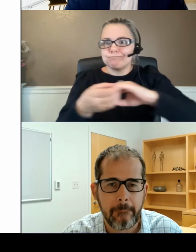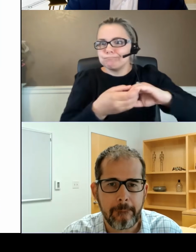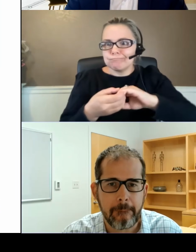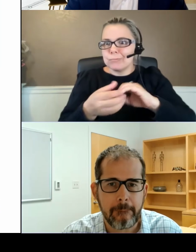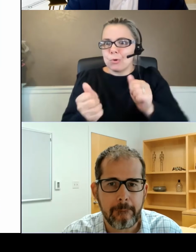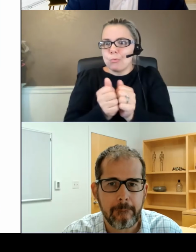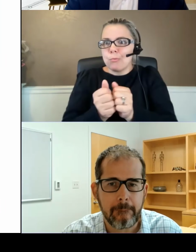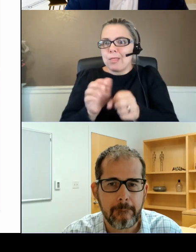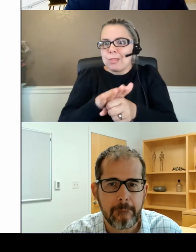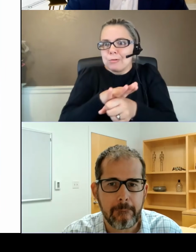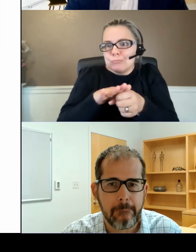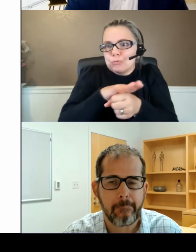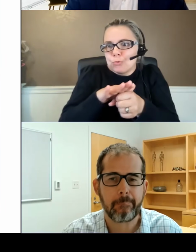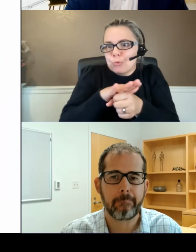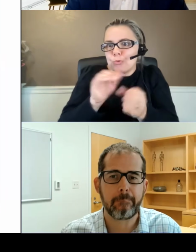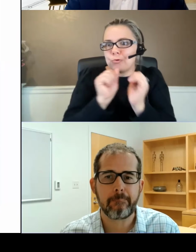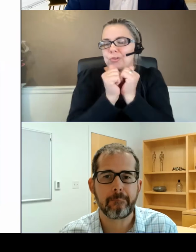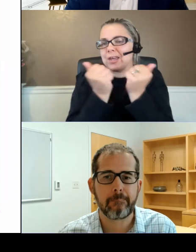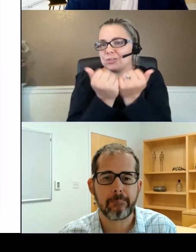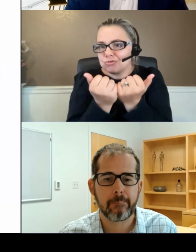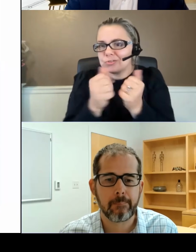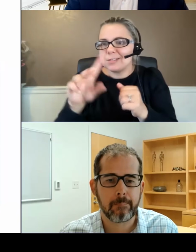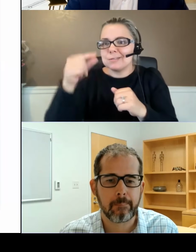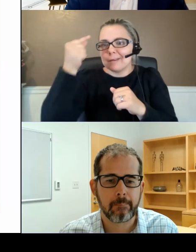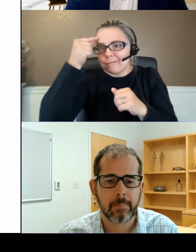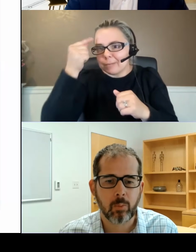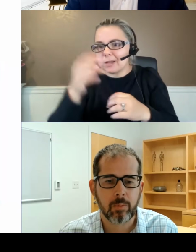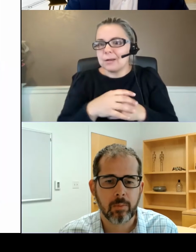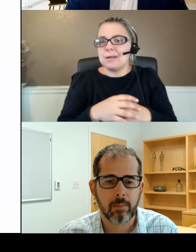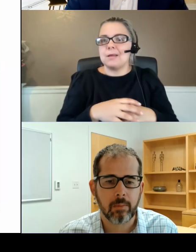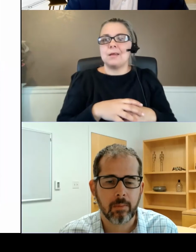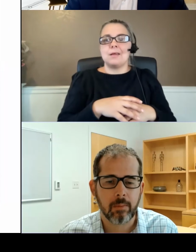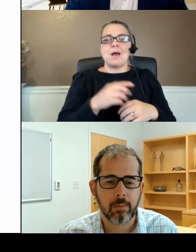[Corbb]: Yeah, absolutely, you know, I think that what a lot of times, with state